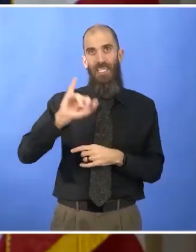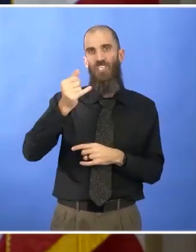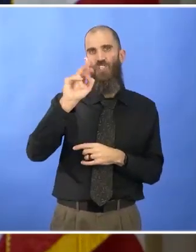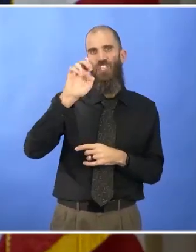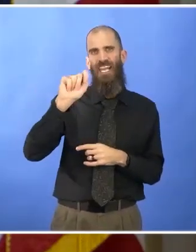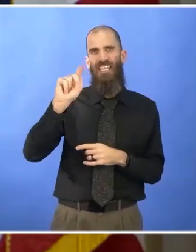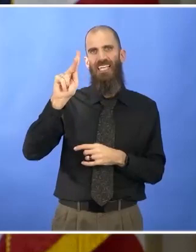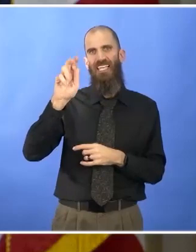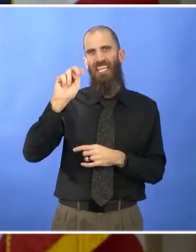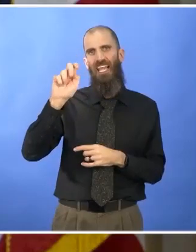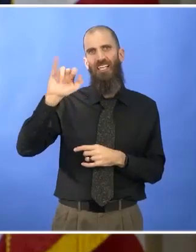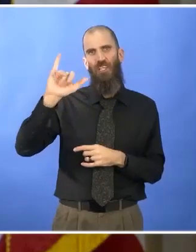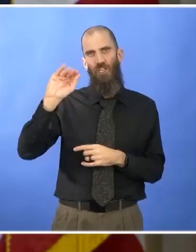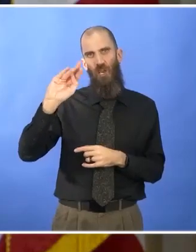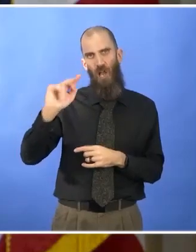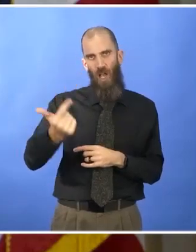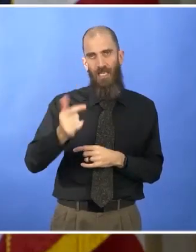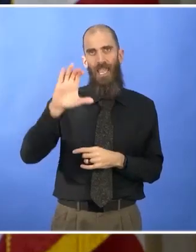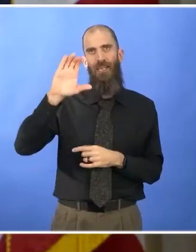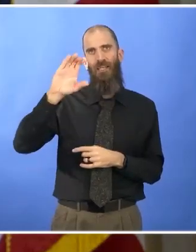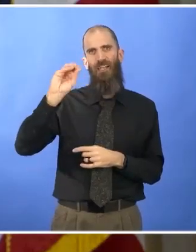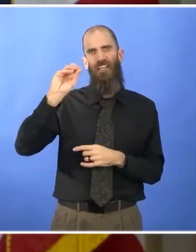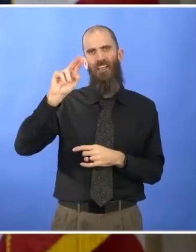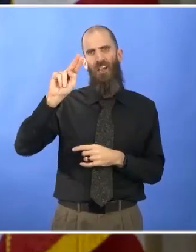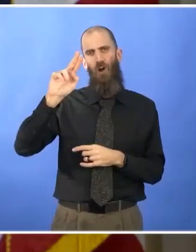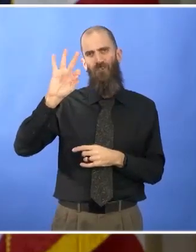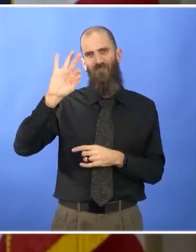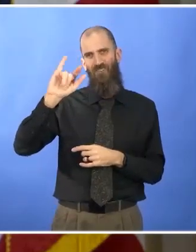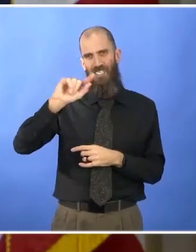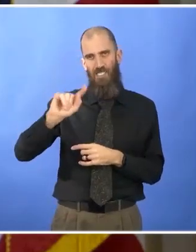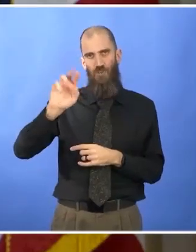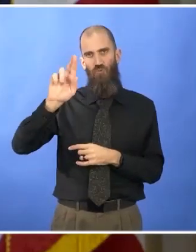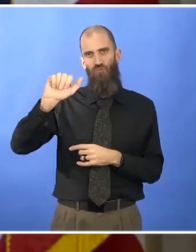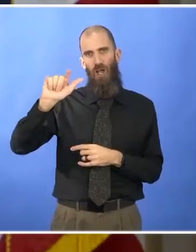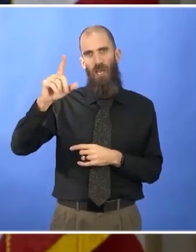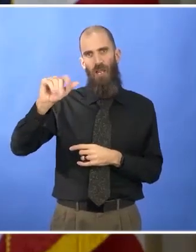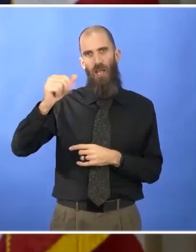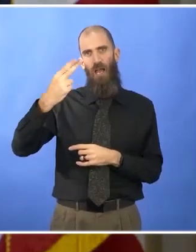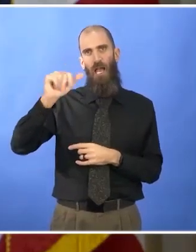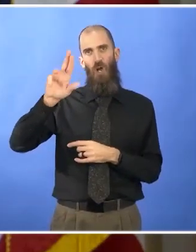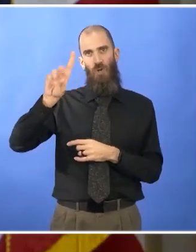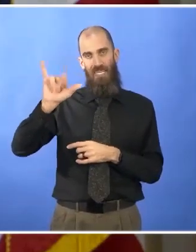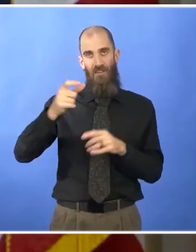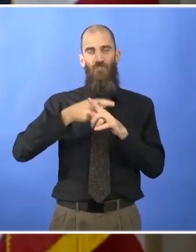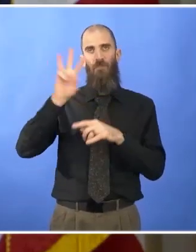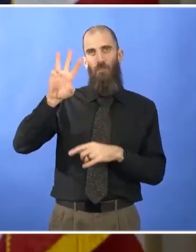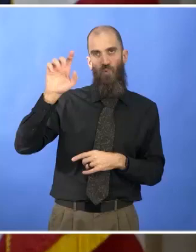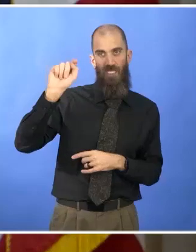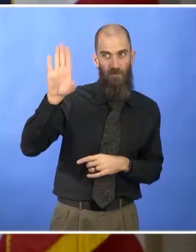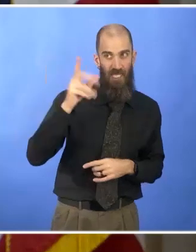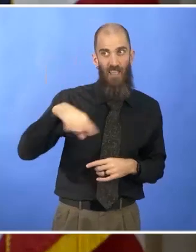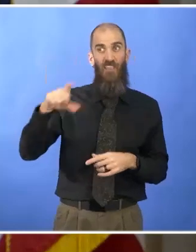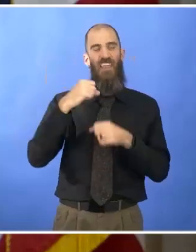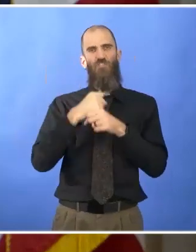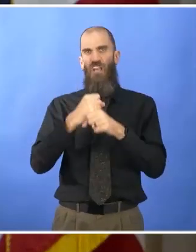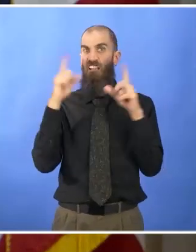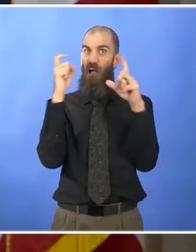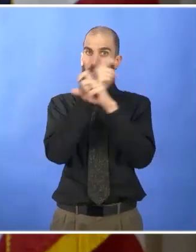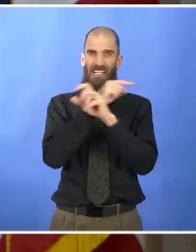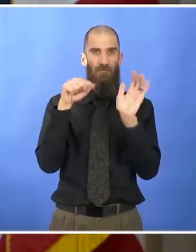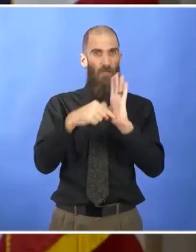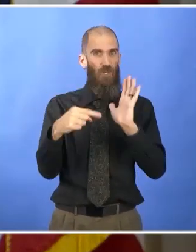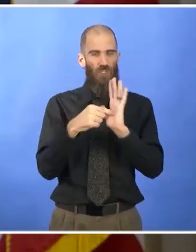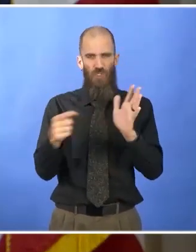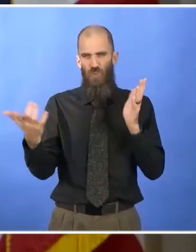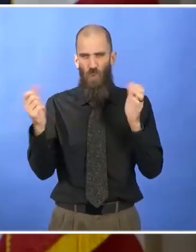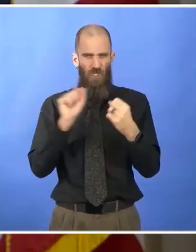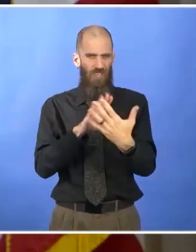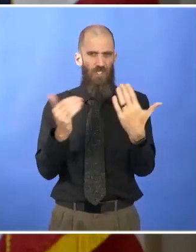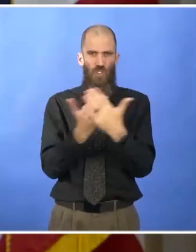WIRELESS COMMUNICATION BUREAU. . THEIR WORK CREATED A PATH